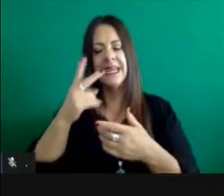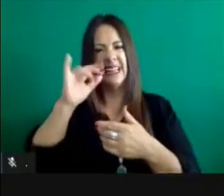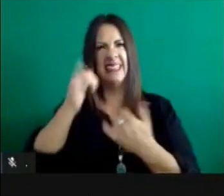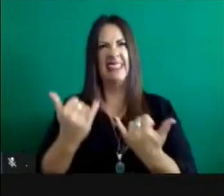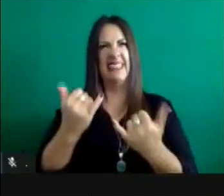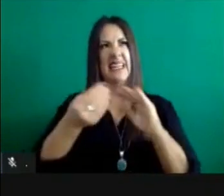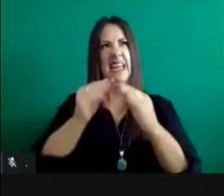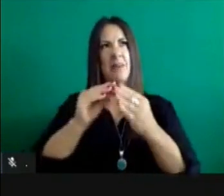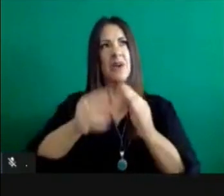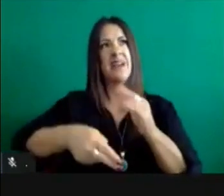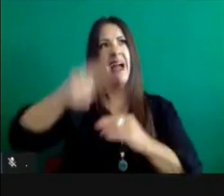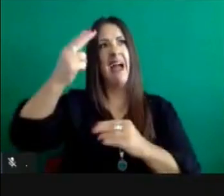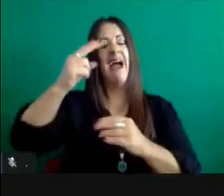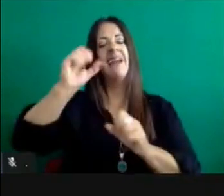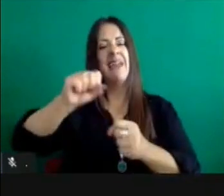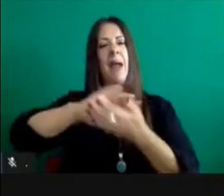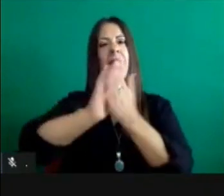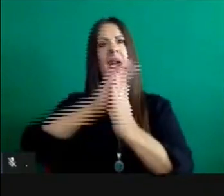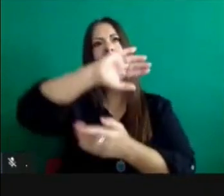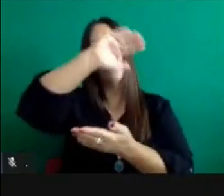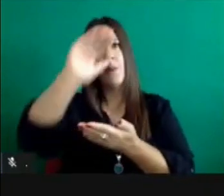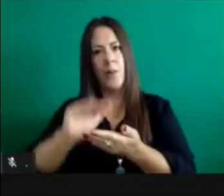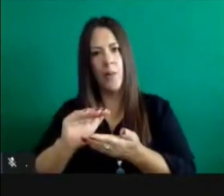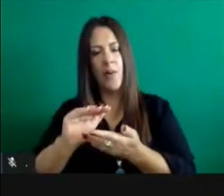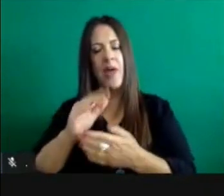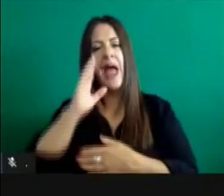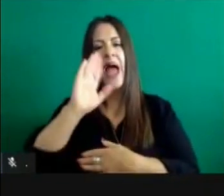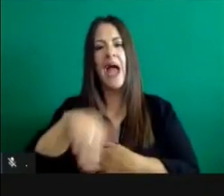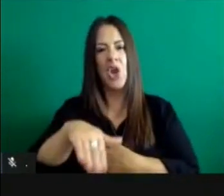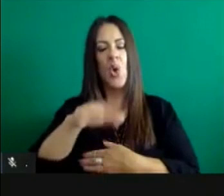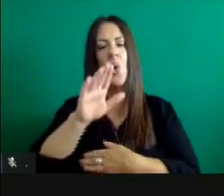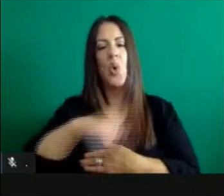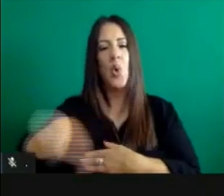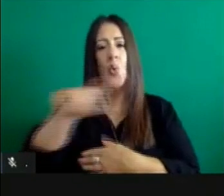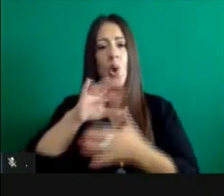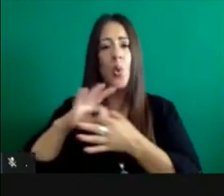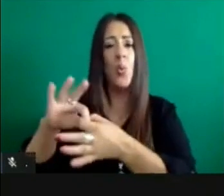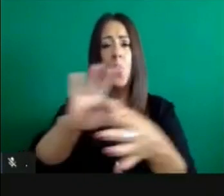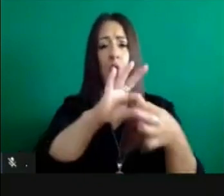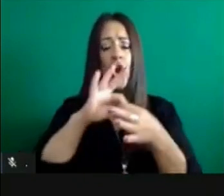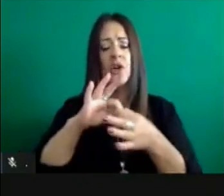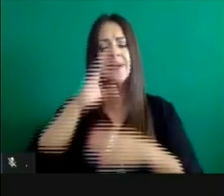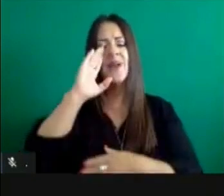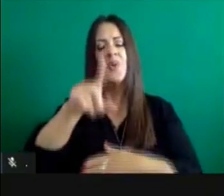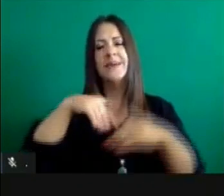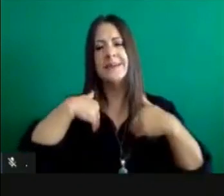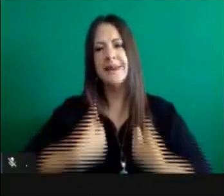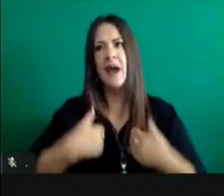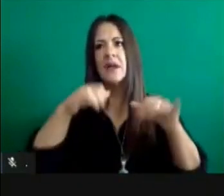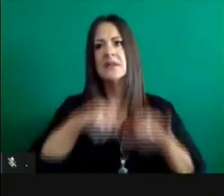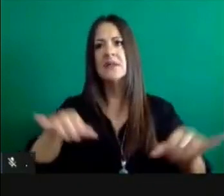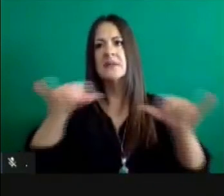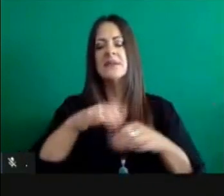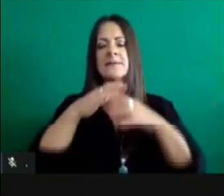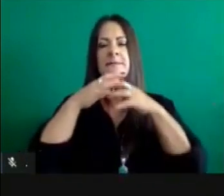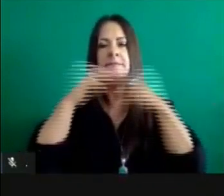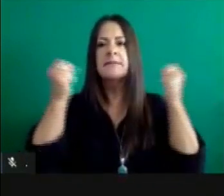SURGE. THESE RATES OF TRANSMISSION GET STRONGER. I'M CONFIDENT THAT WE WILL,